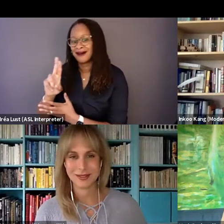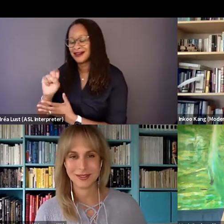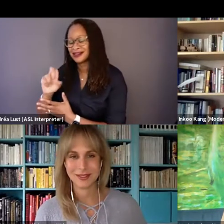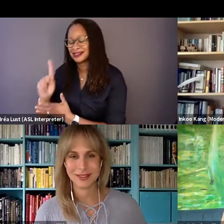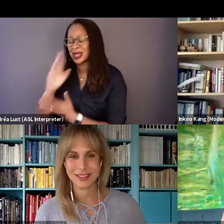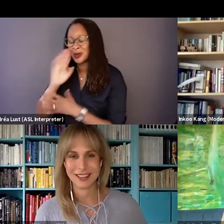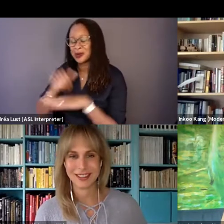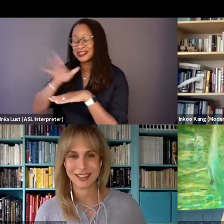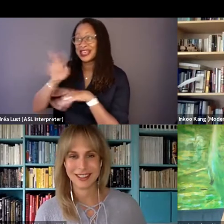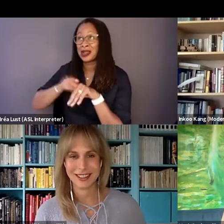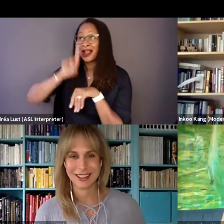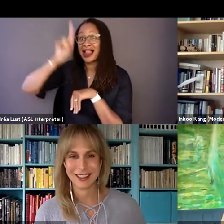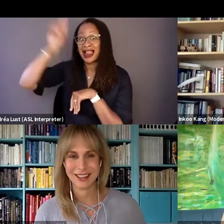powered solely by Dogecoin.